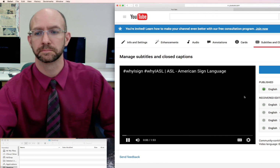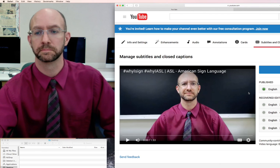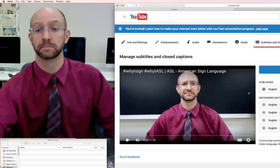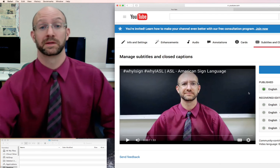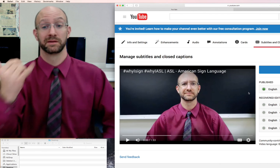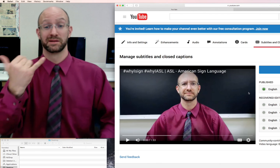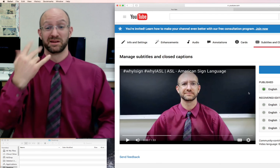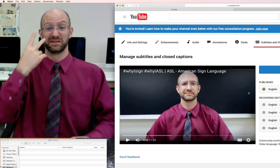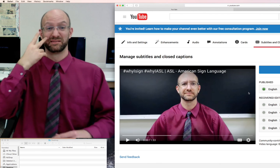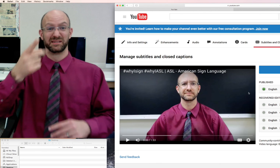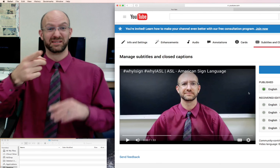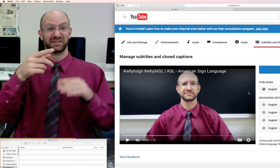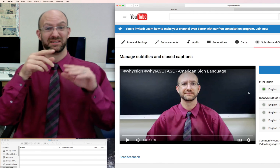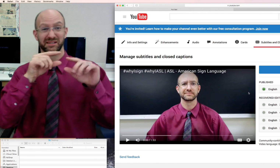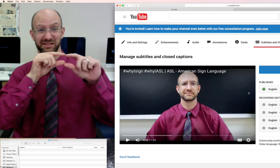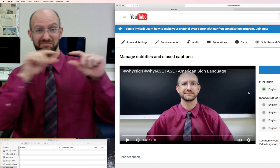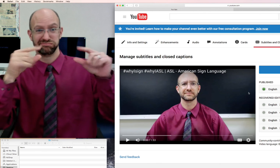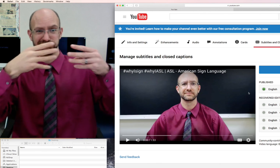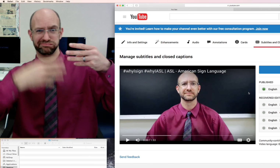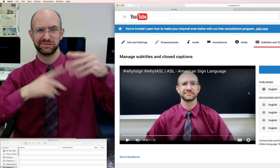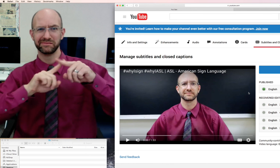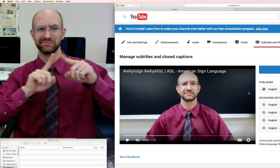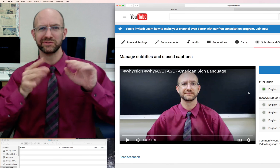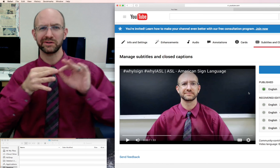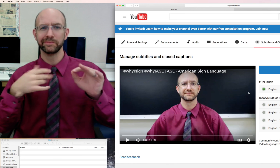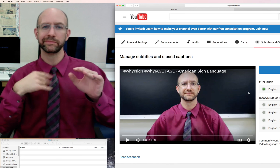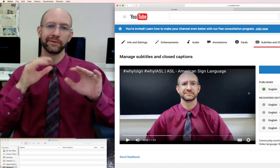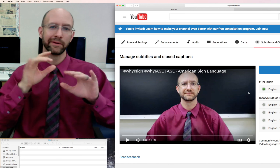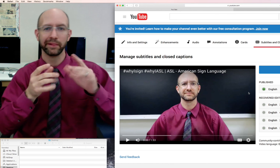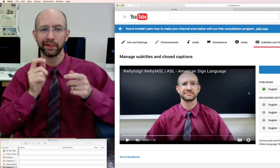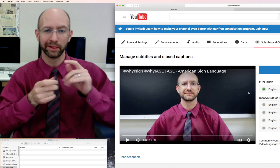Now you can see all the versions of the English subtitles that I have created or edited.